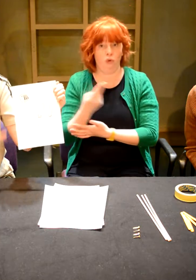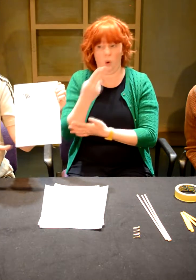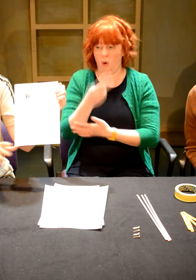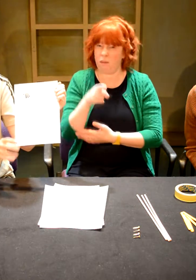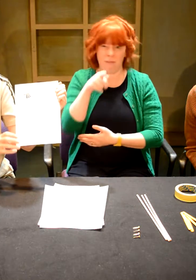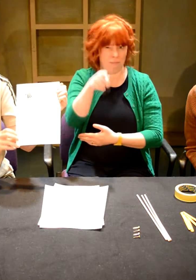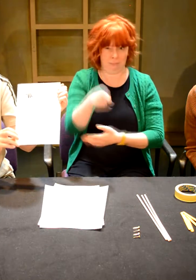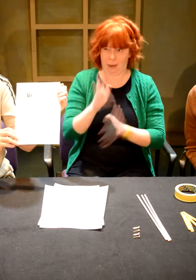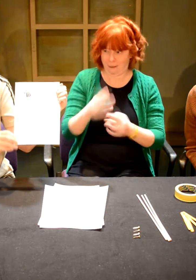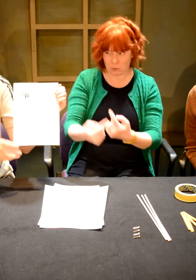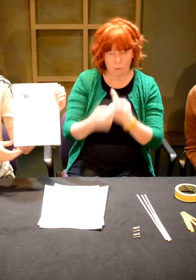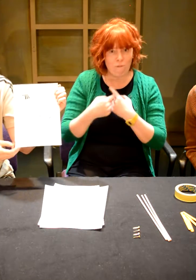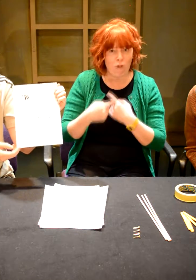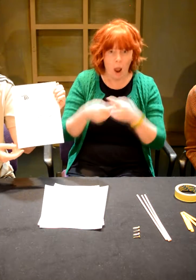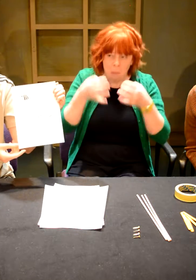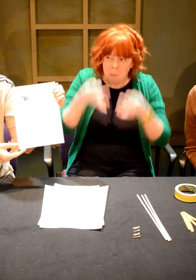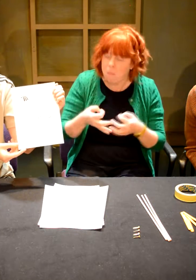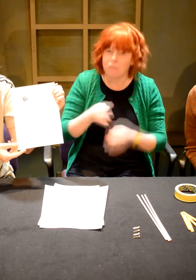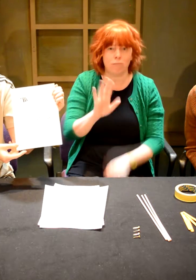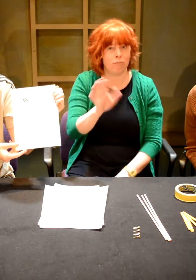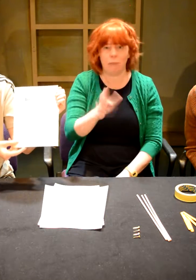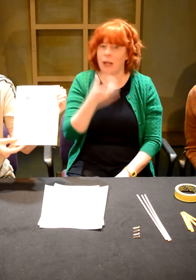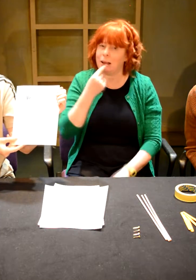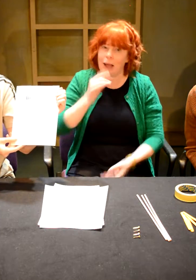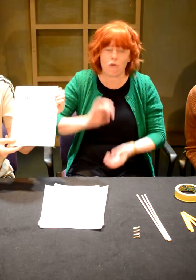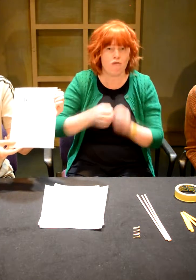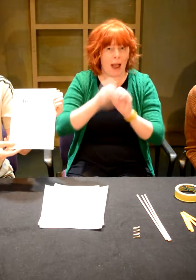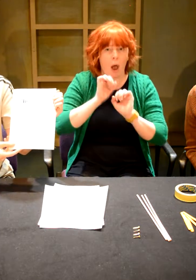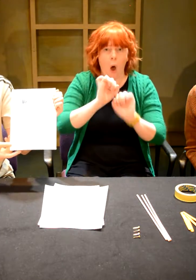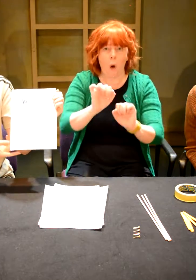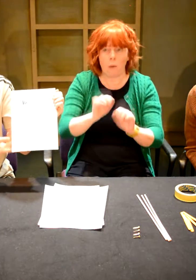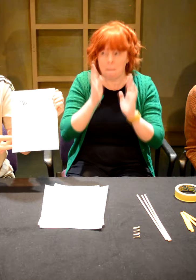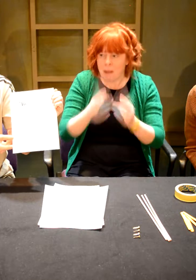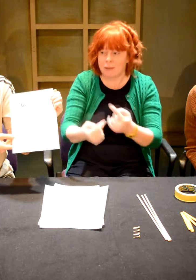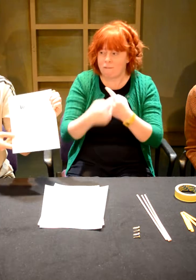shape you want.It doesn't have to look like Inari, it can be whatever you want it to be.